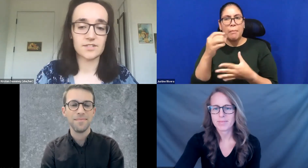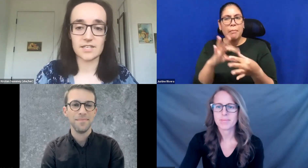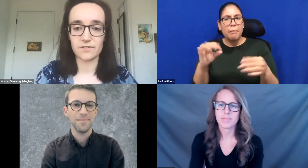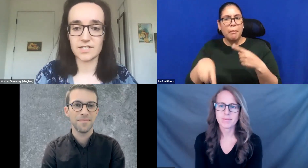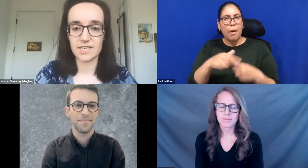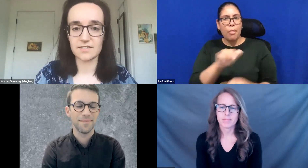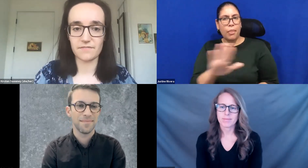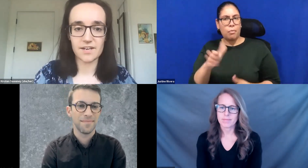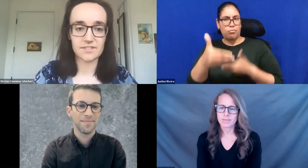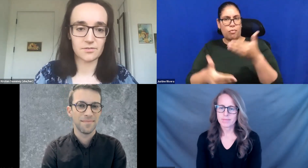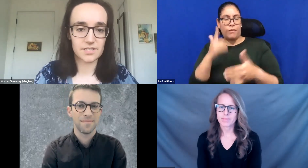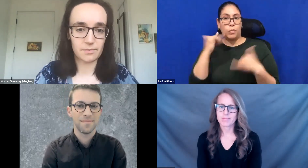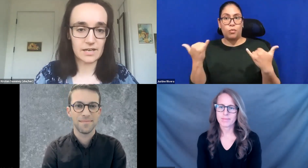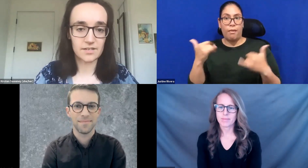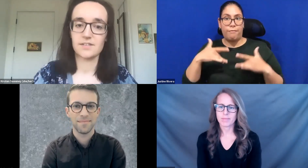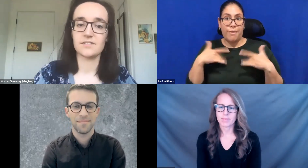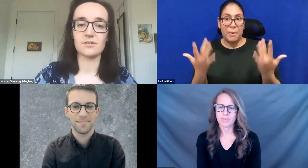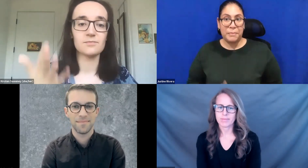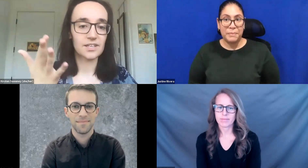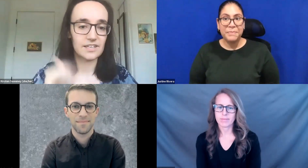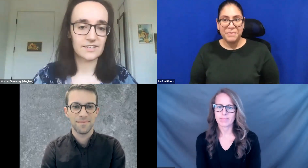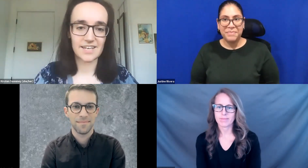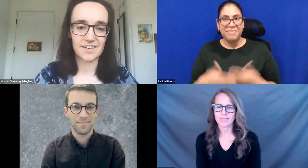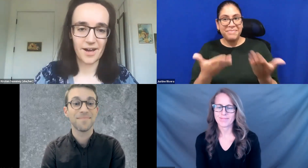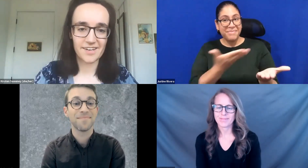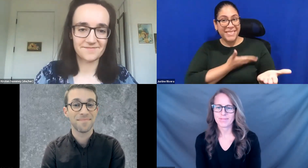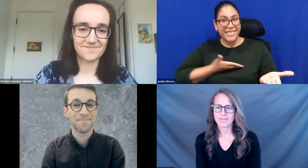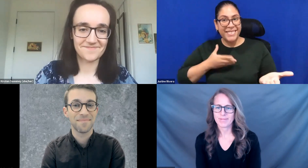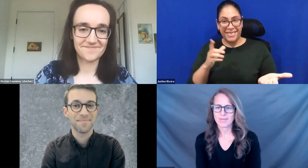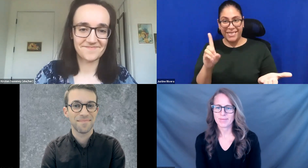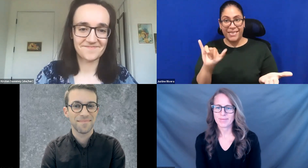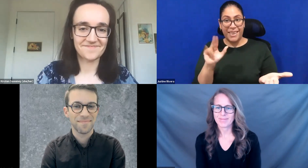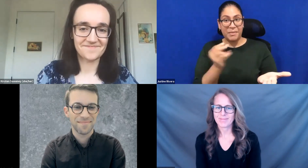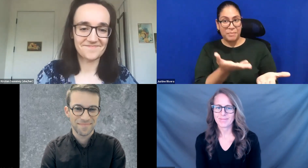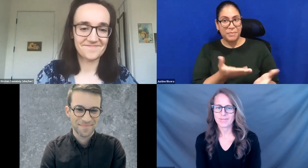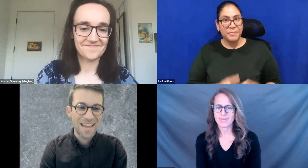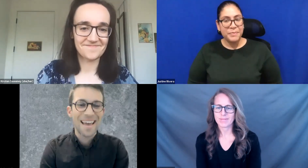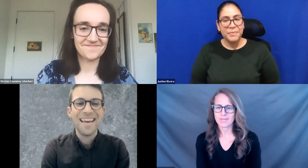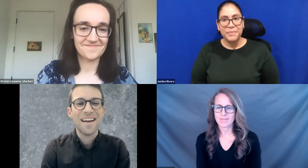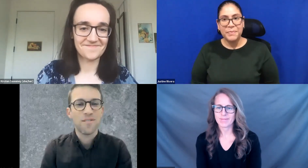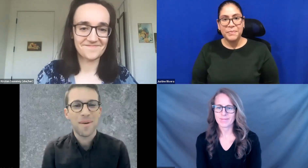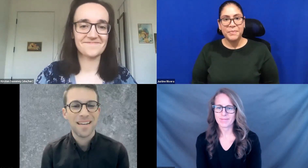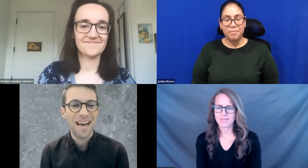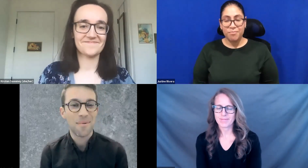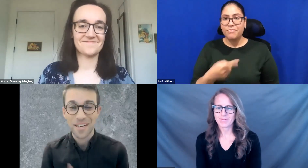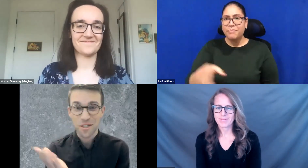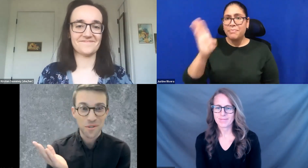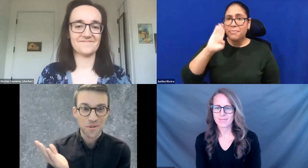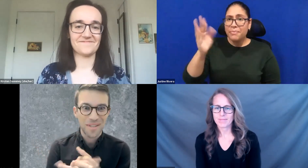process for today's event is going to be. So Dylan, take it Hey everybody, I want to introduce you to the away.